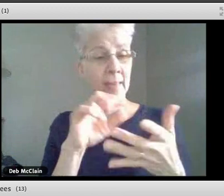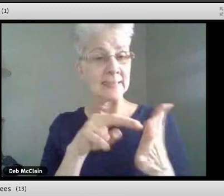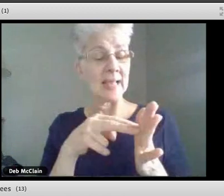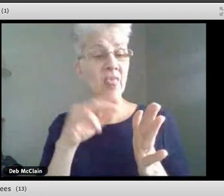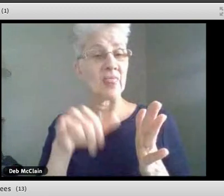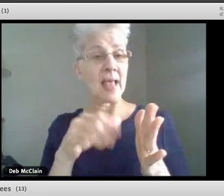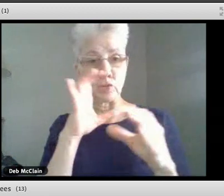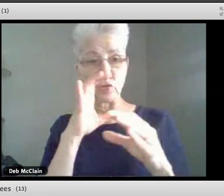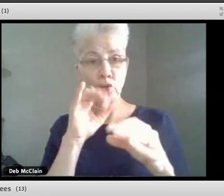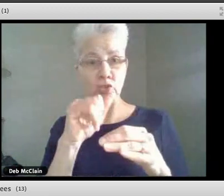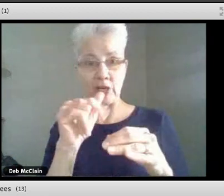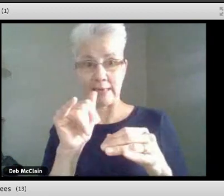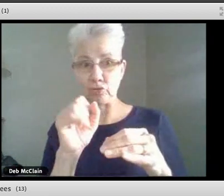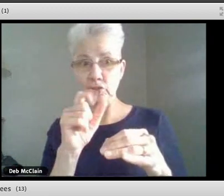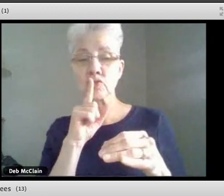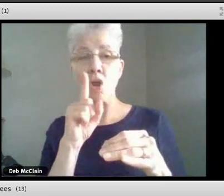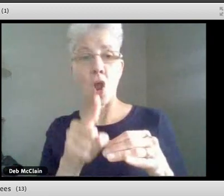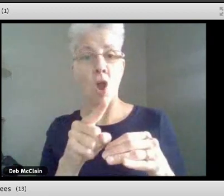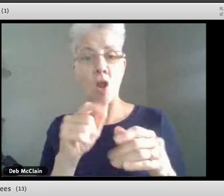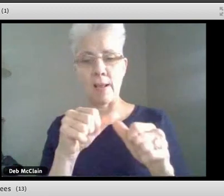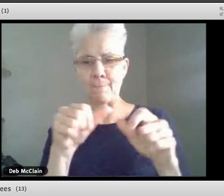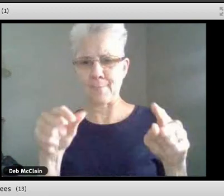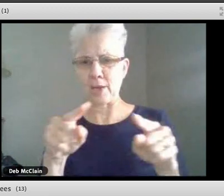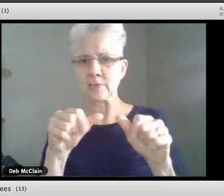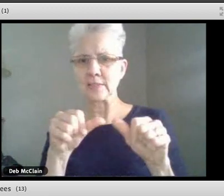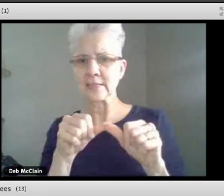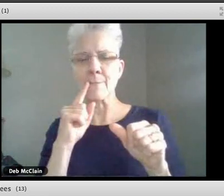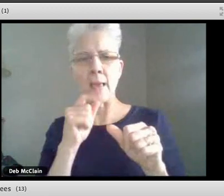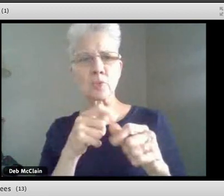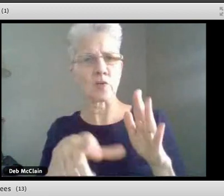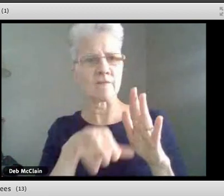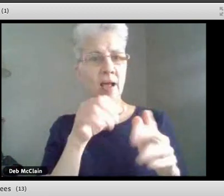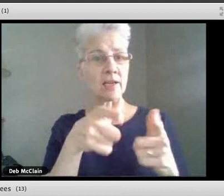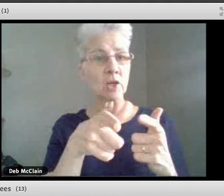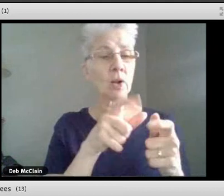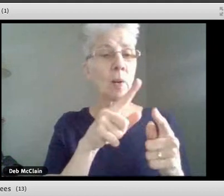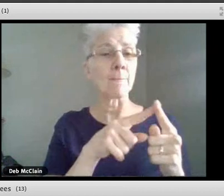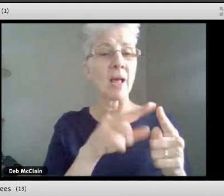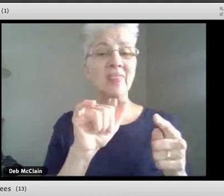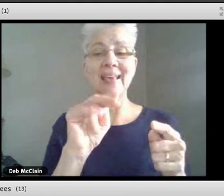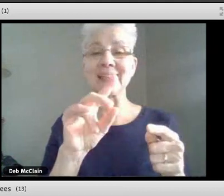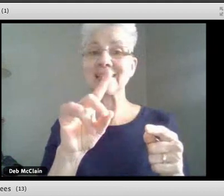and be able to find it quicker, however they index it. Because you have alternate text and things that don't show up,